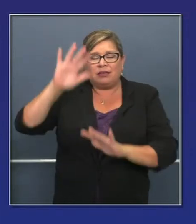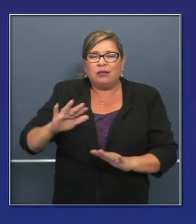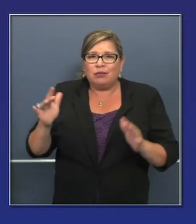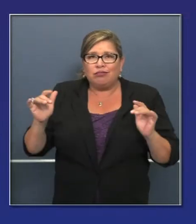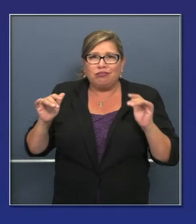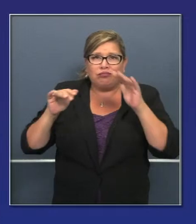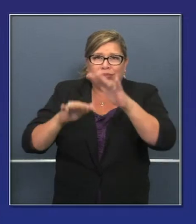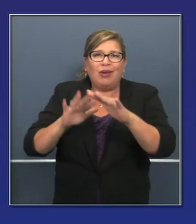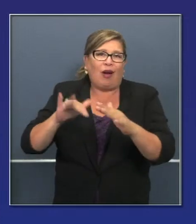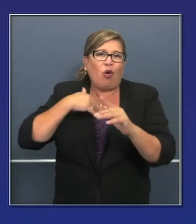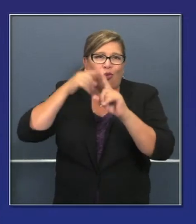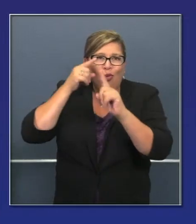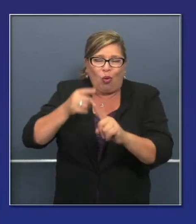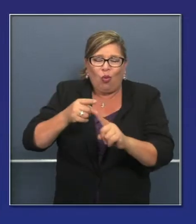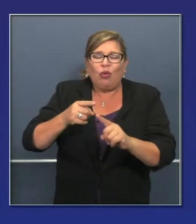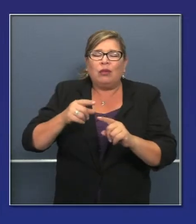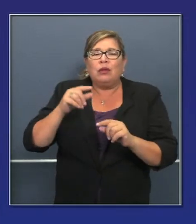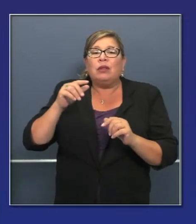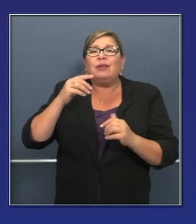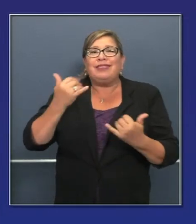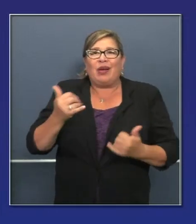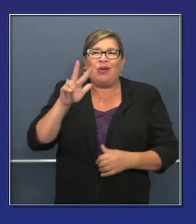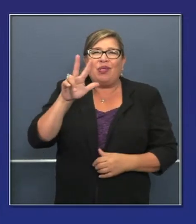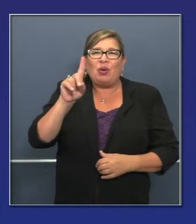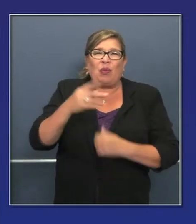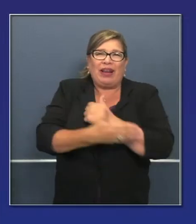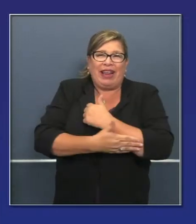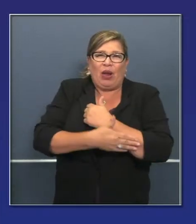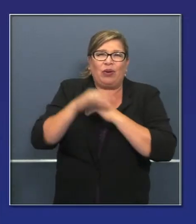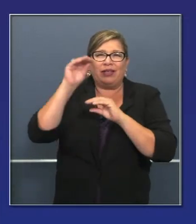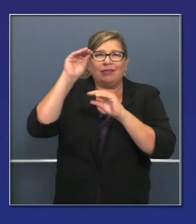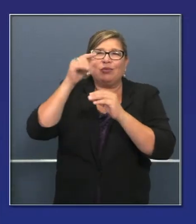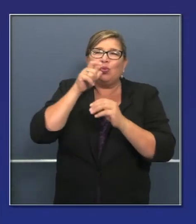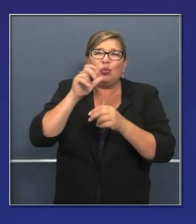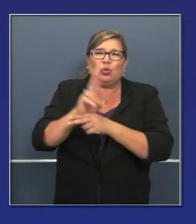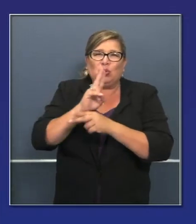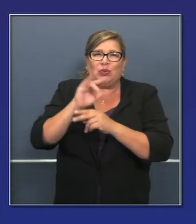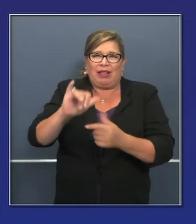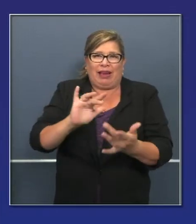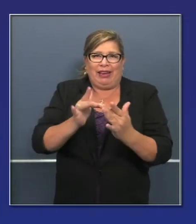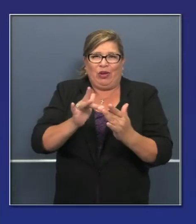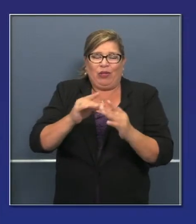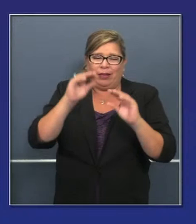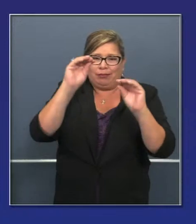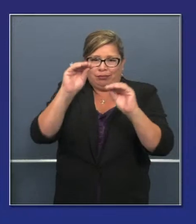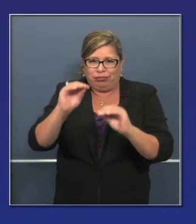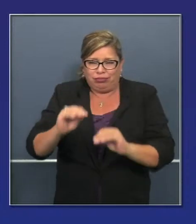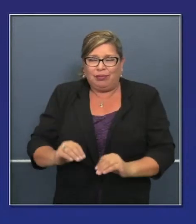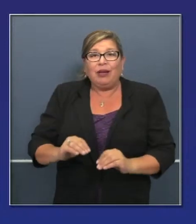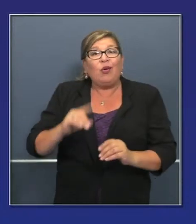boarded into our new platforms five counties quite literally today that are coming online and then 15